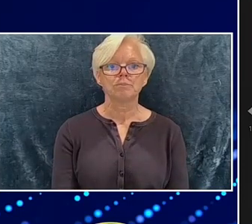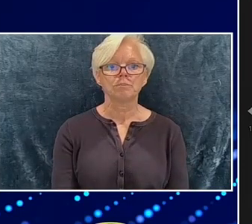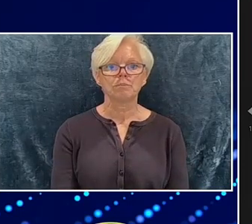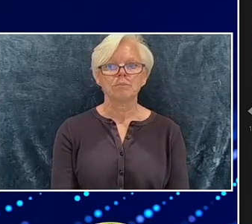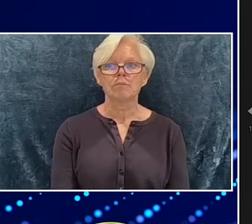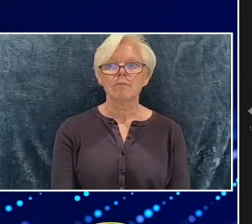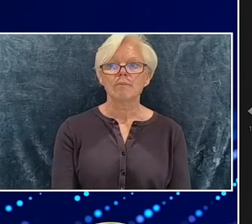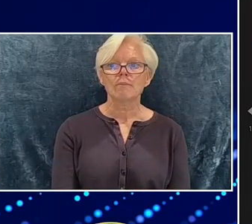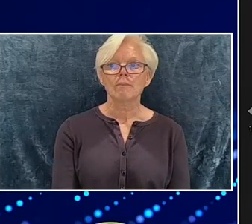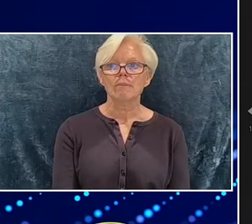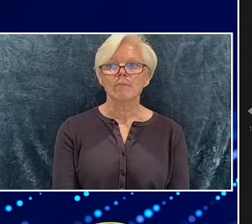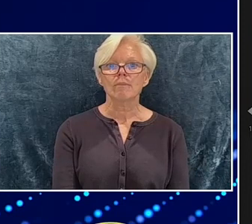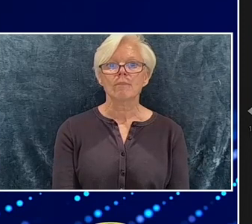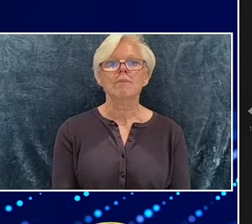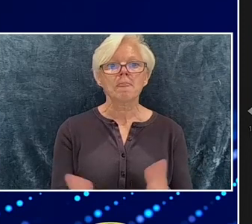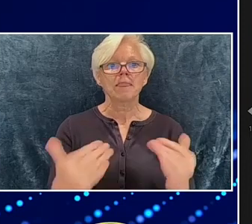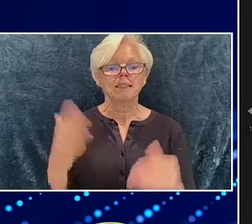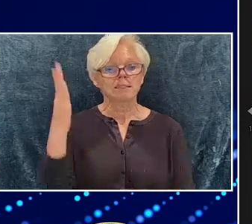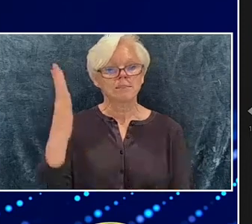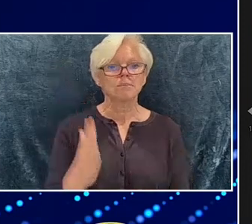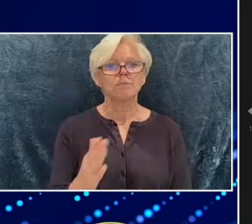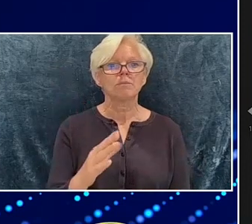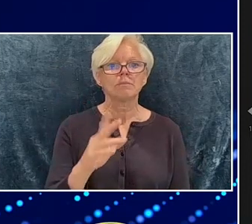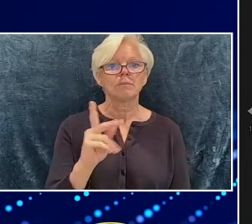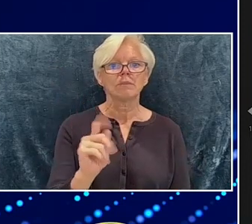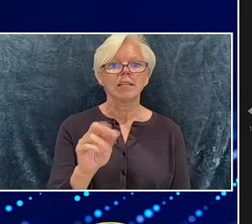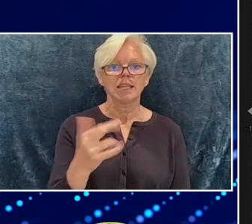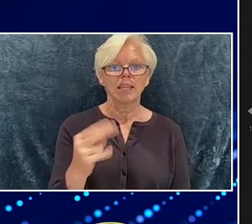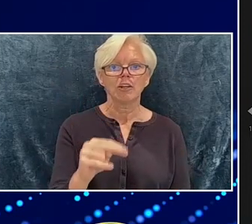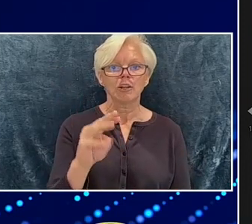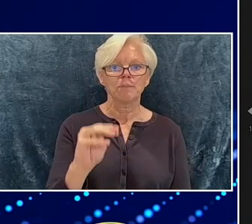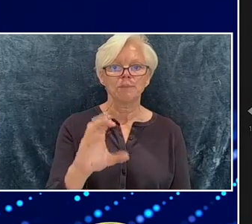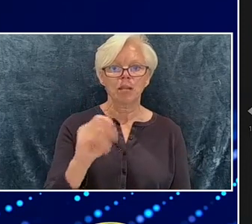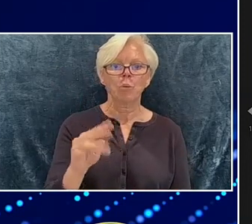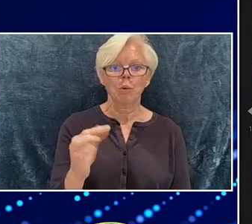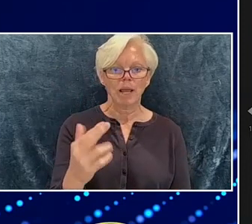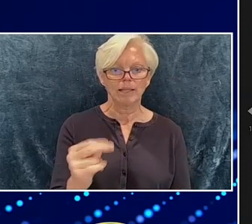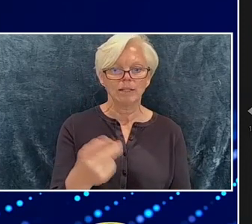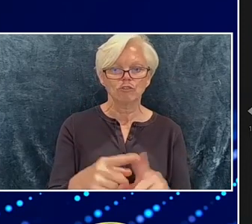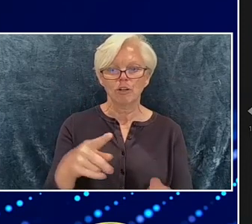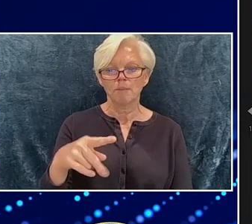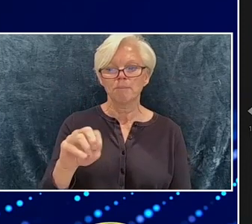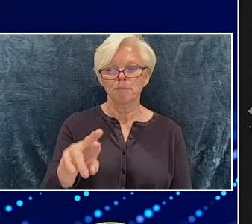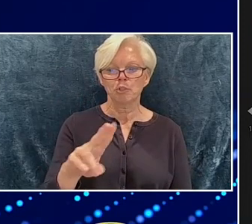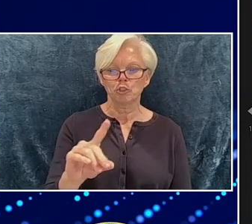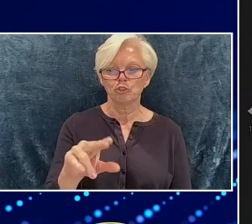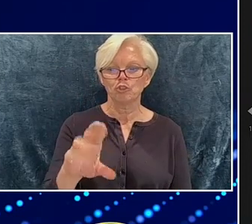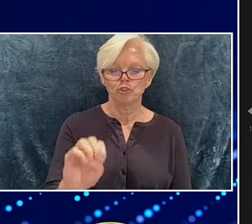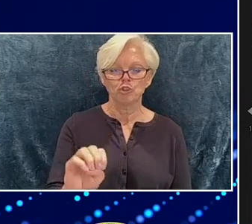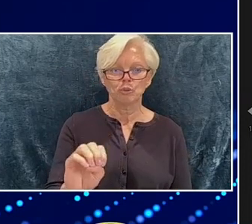Alright. Our next speaker is Karen McClellan from Purdue University. And Karen is in the room.